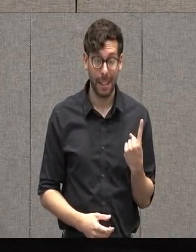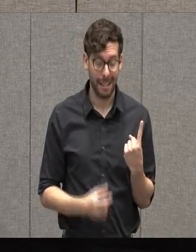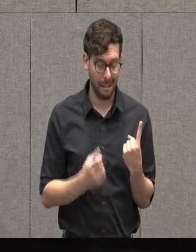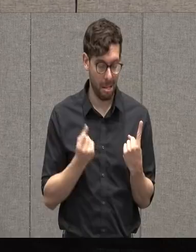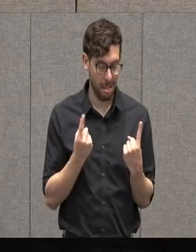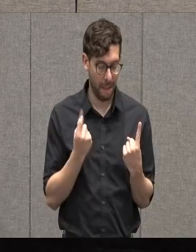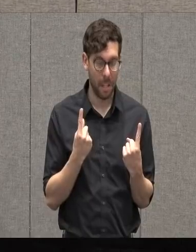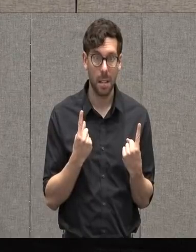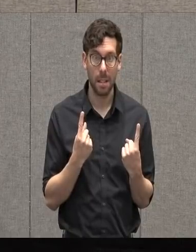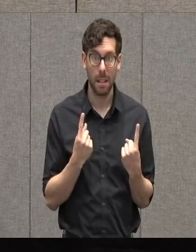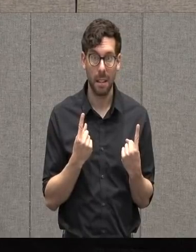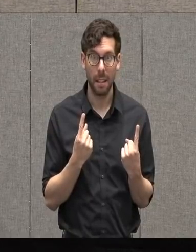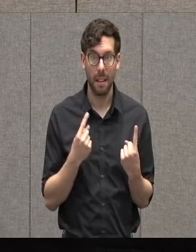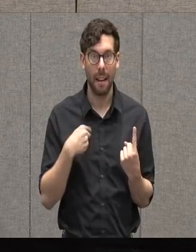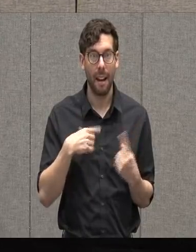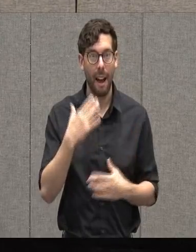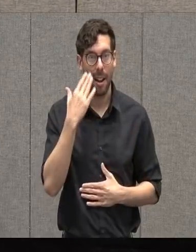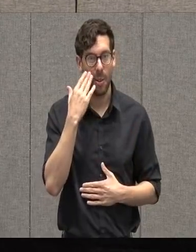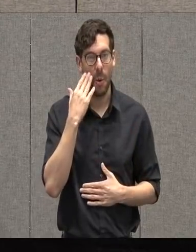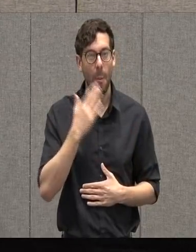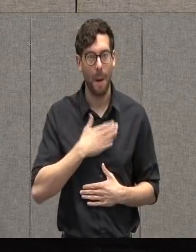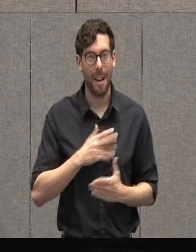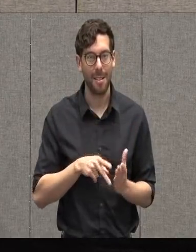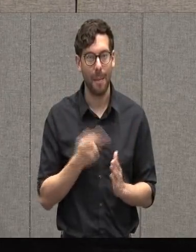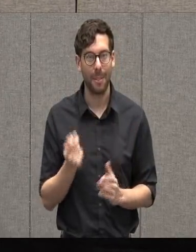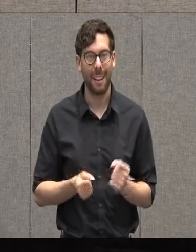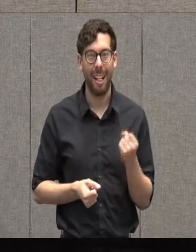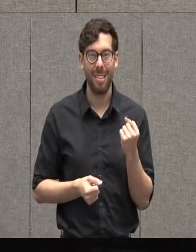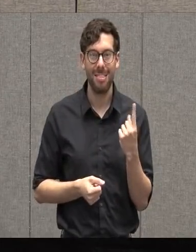I know my doubles. 11 plus 11 makes 22.